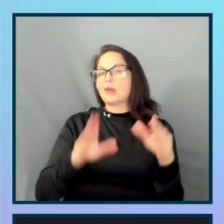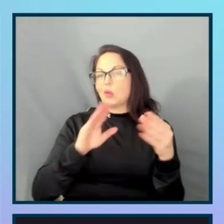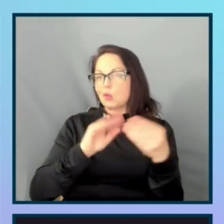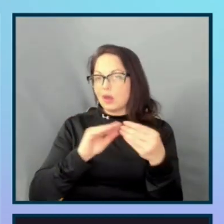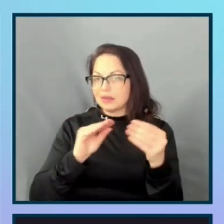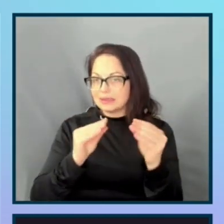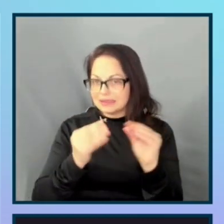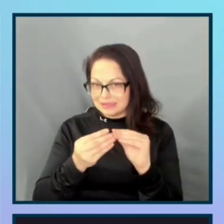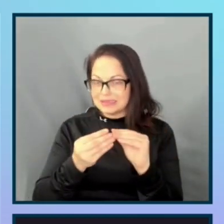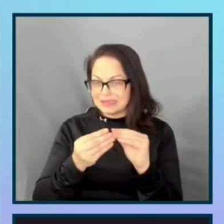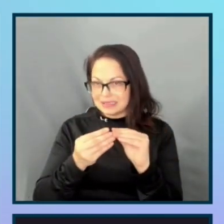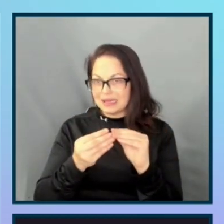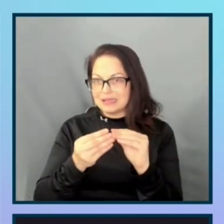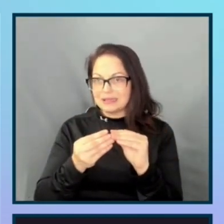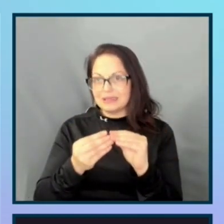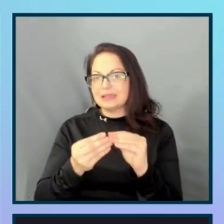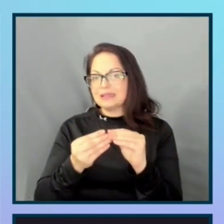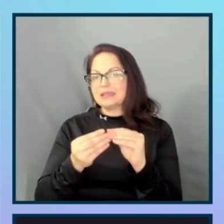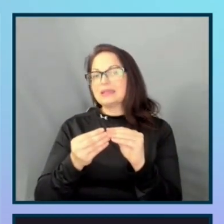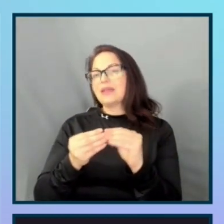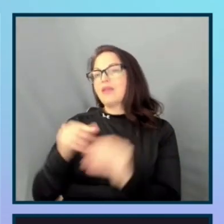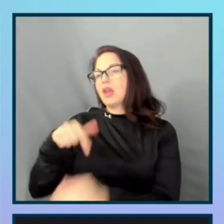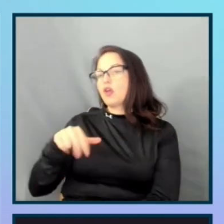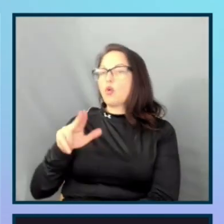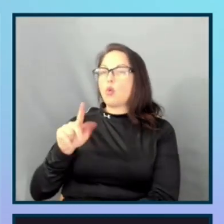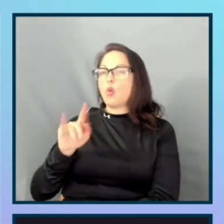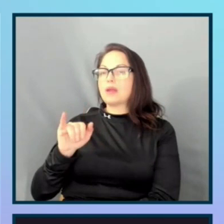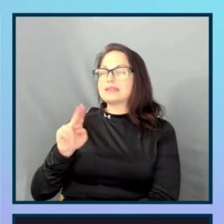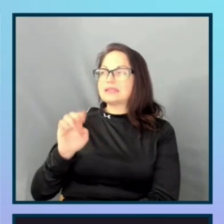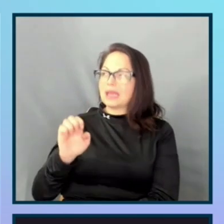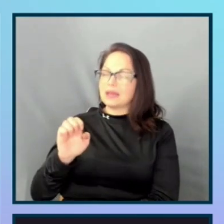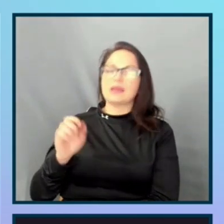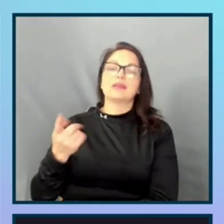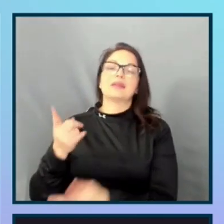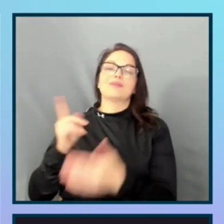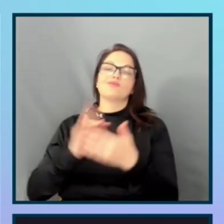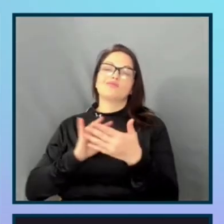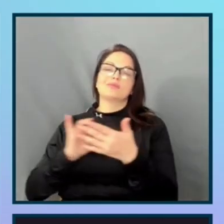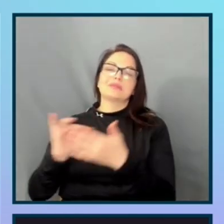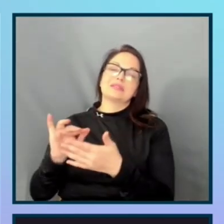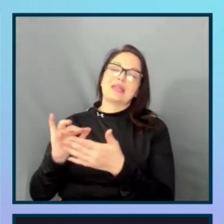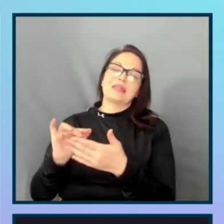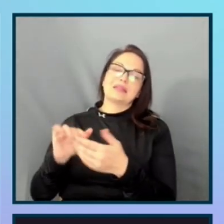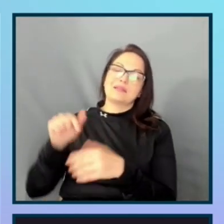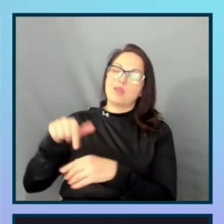with ethnographic studies themselves. Quantitative user experience will show you where the barriers occur,